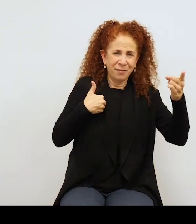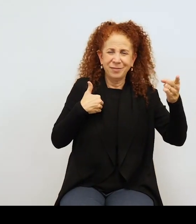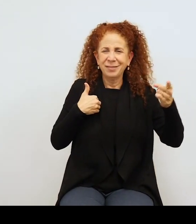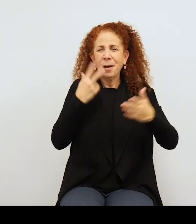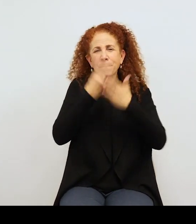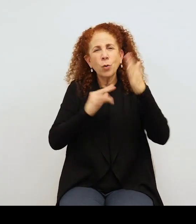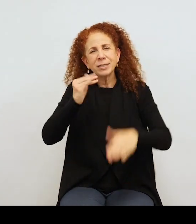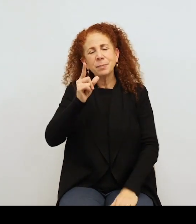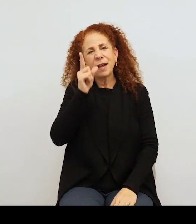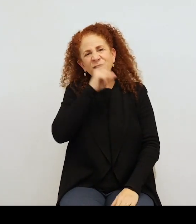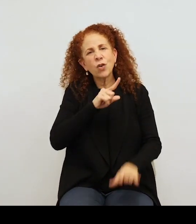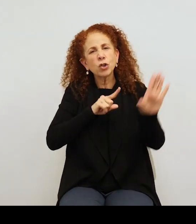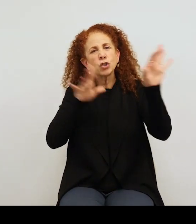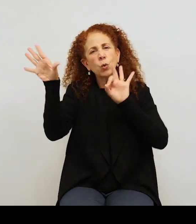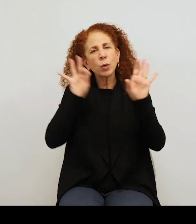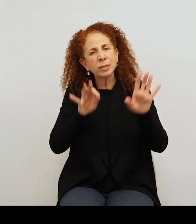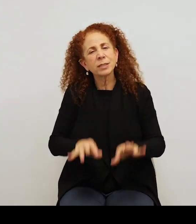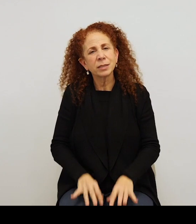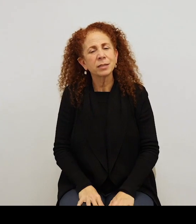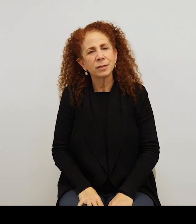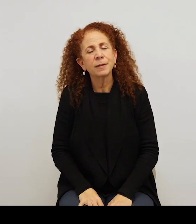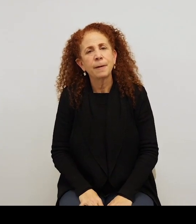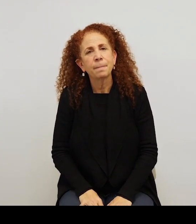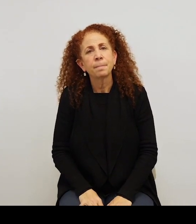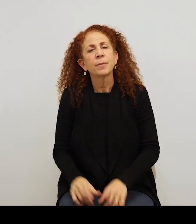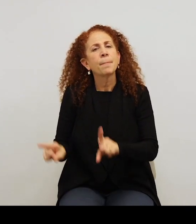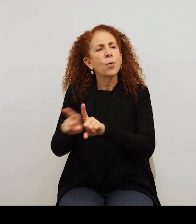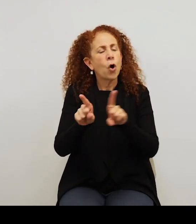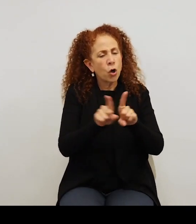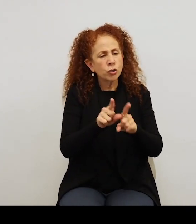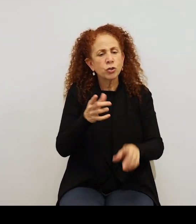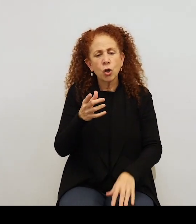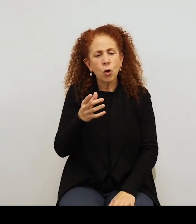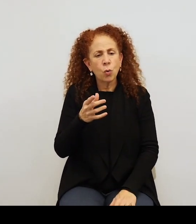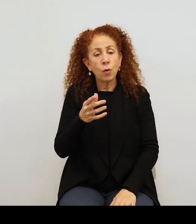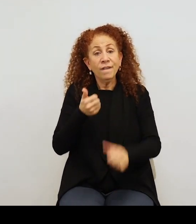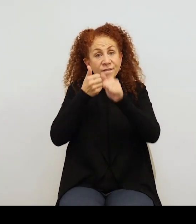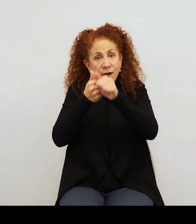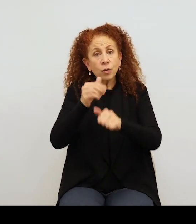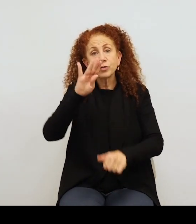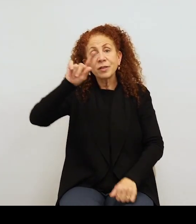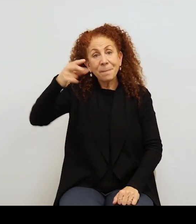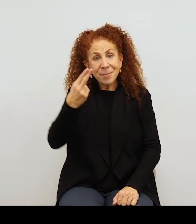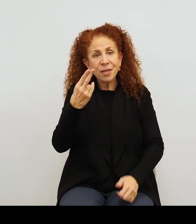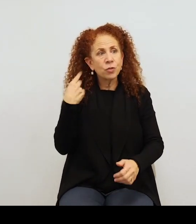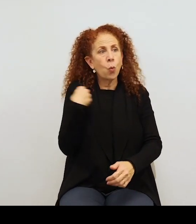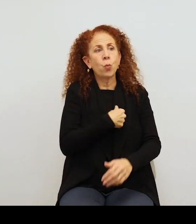but also beholden to the myth that we can rationalize